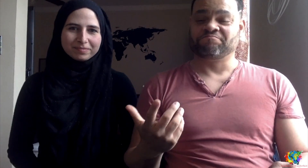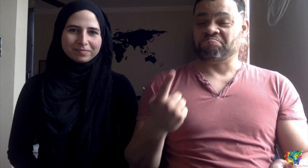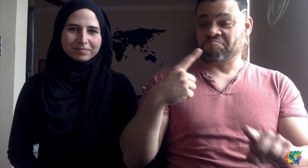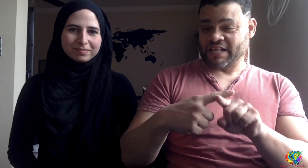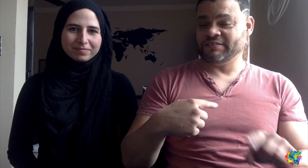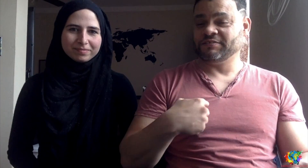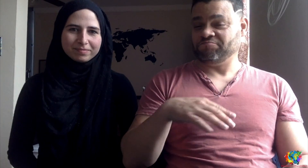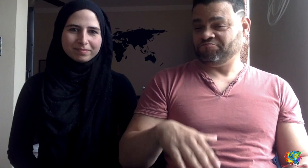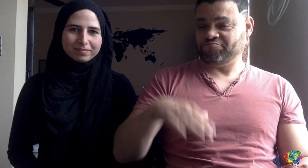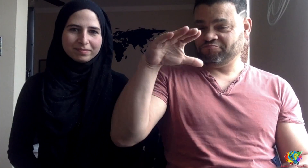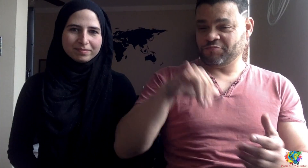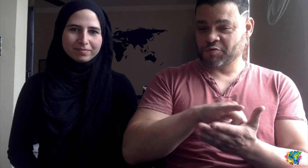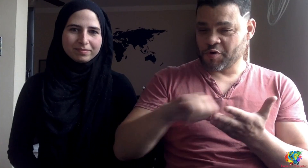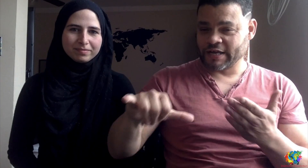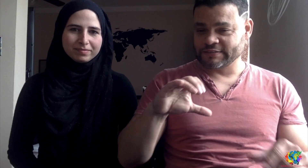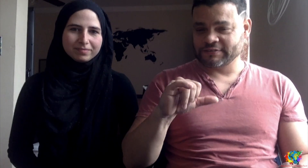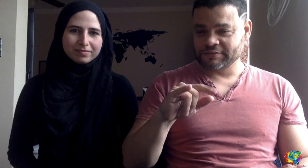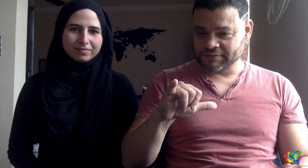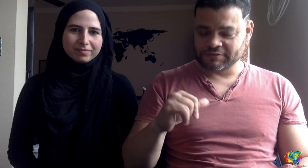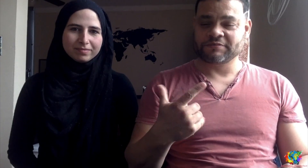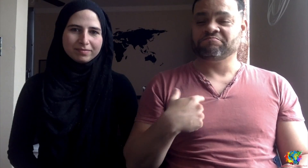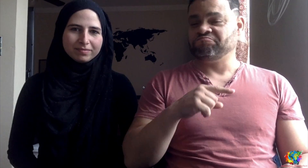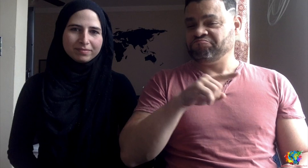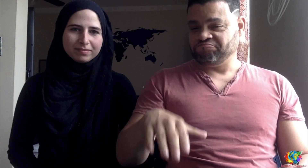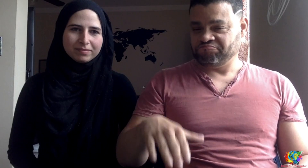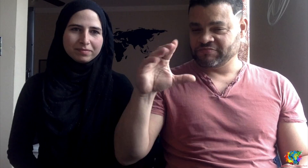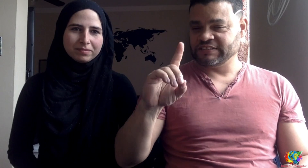Gregory: Plus I grew up in NYC and moved to Washington DC.